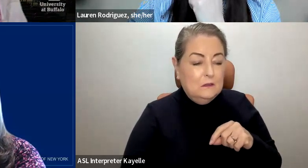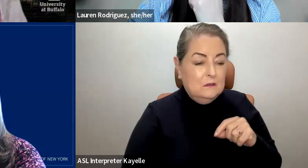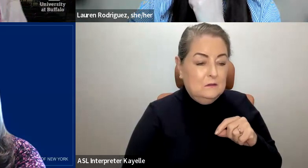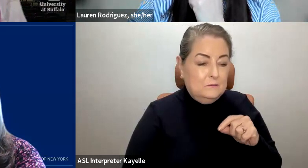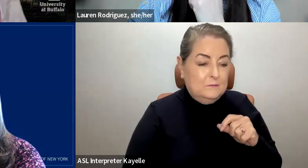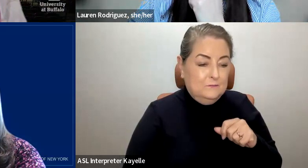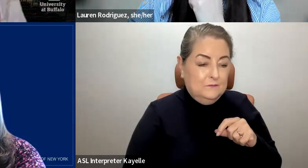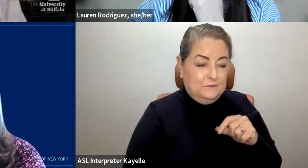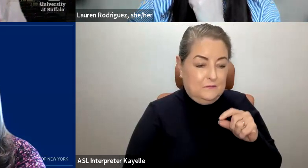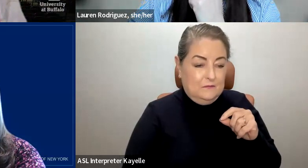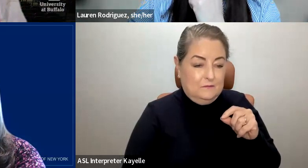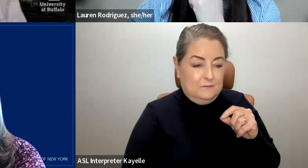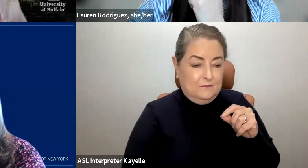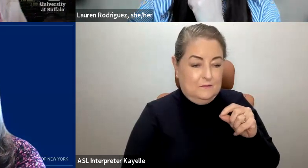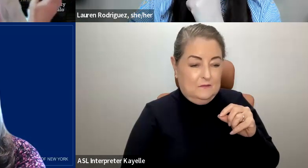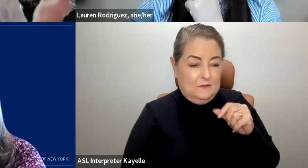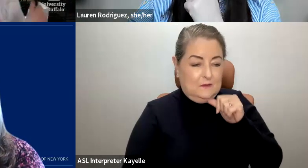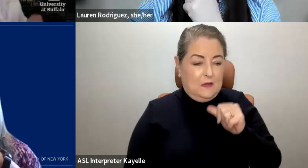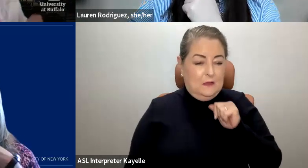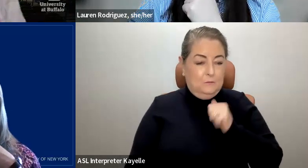doing this in such a way that does not impose any kind of risk.